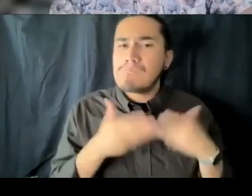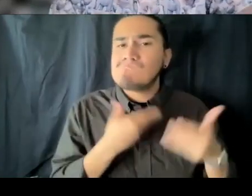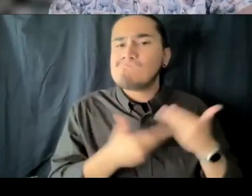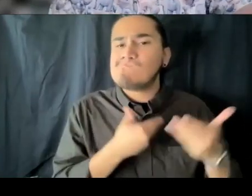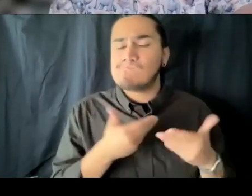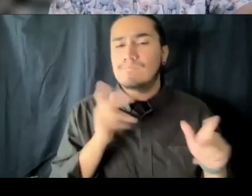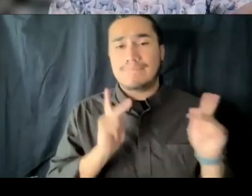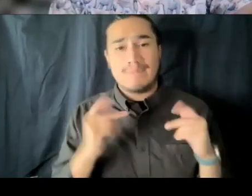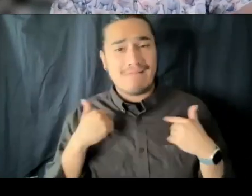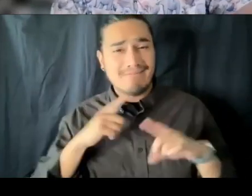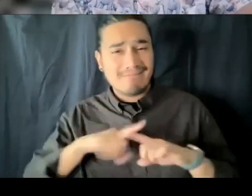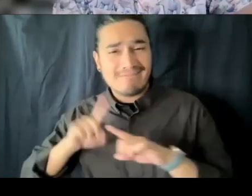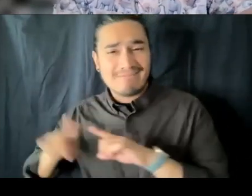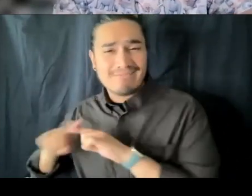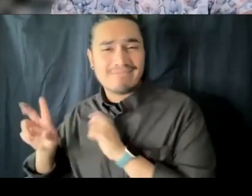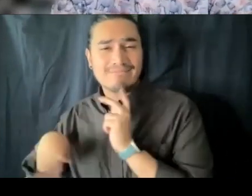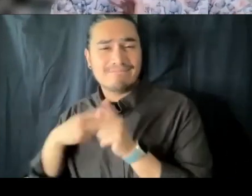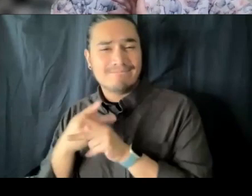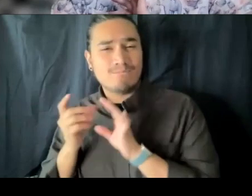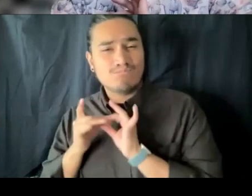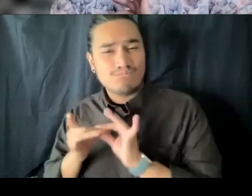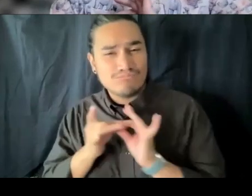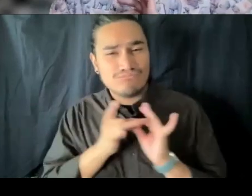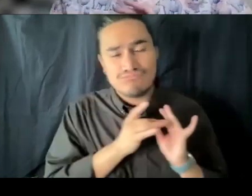to all of all of these labels and health and wellbeing.